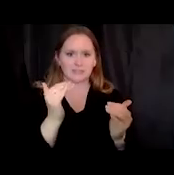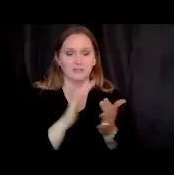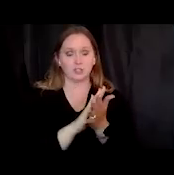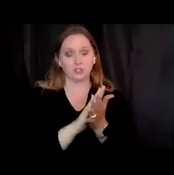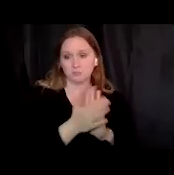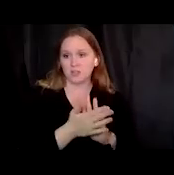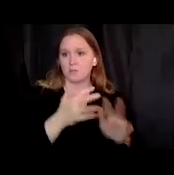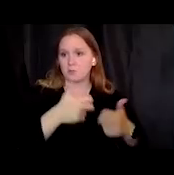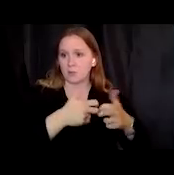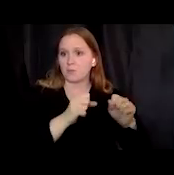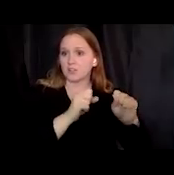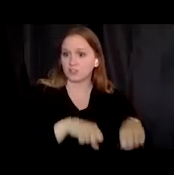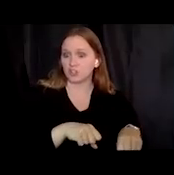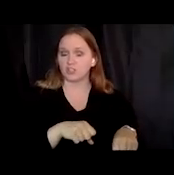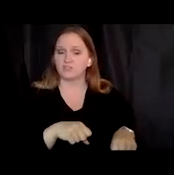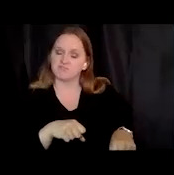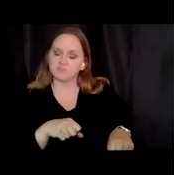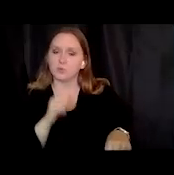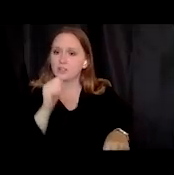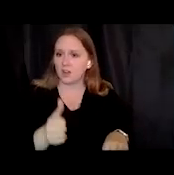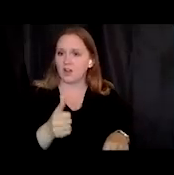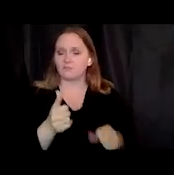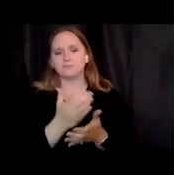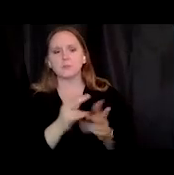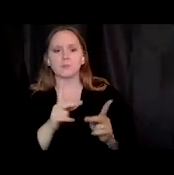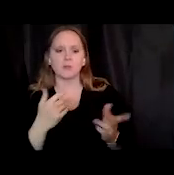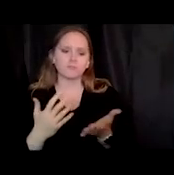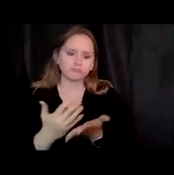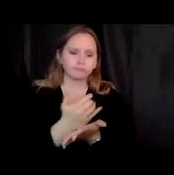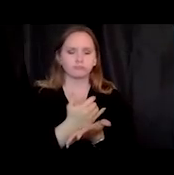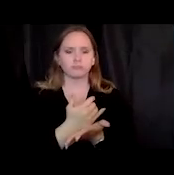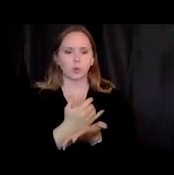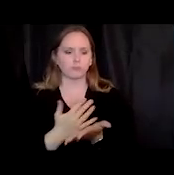Some people just have, you know, hobbies and collections and you know, it doesn't become an issue.